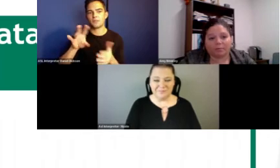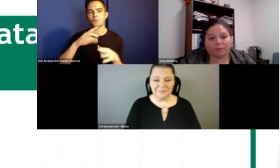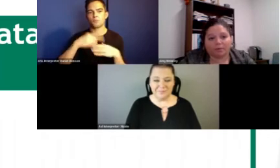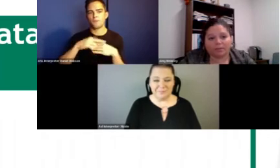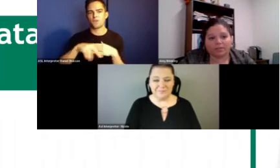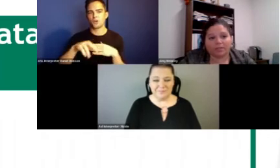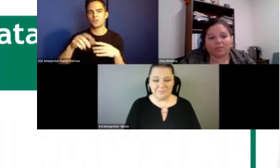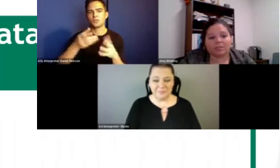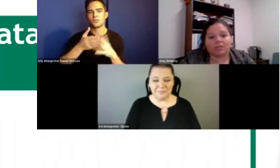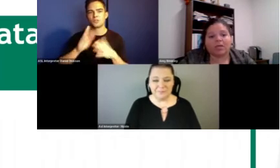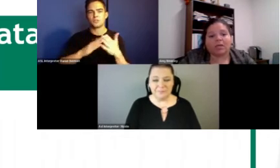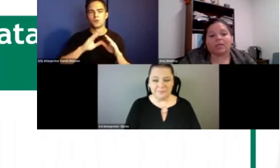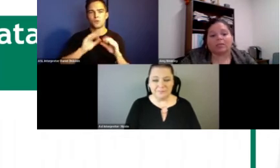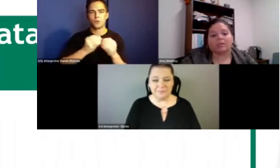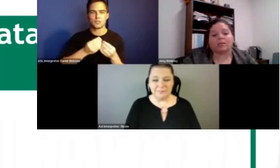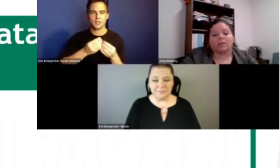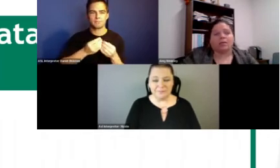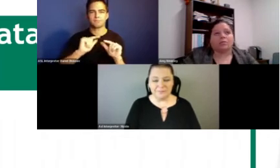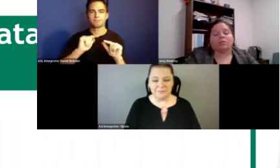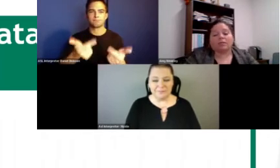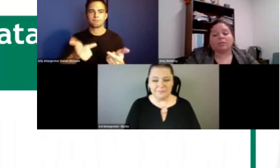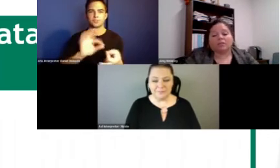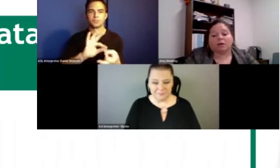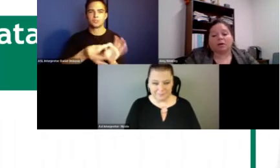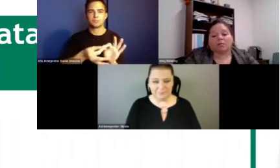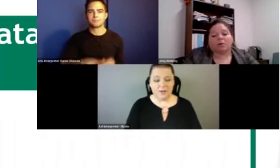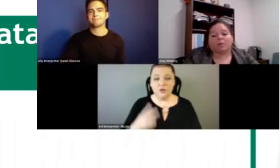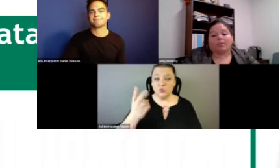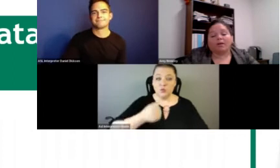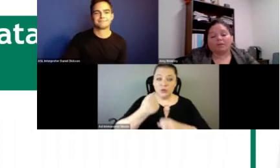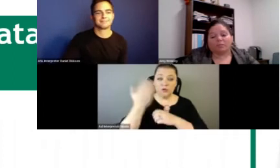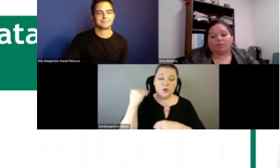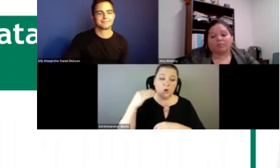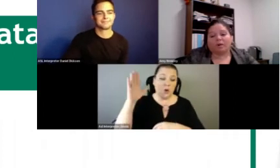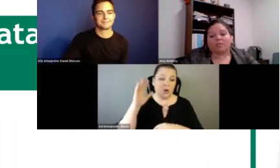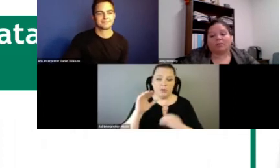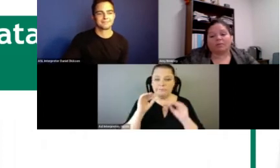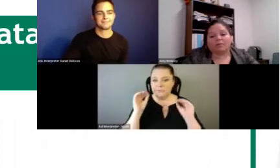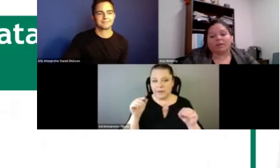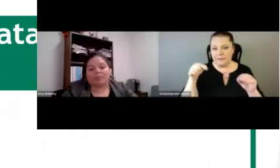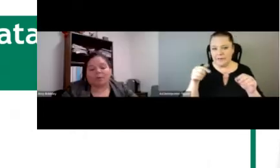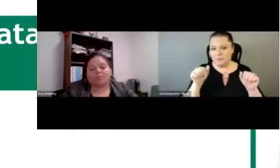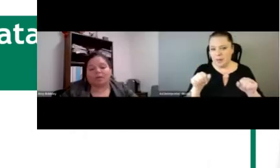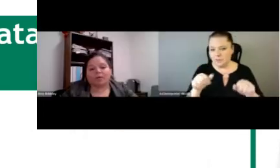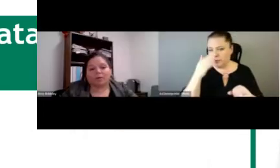community organizations. An you know, two years ago, none of this would have been possible because we had one recovery